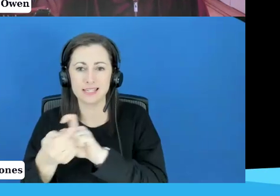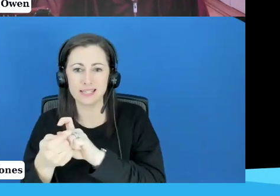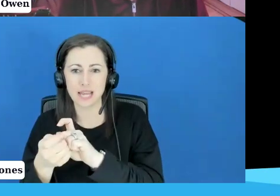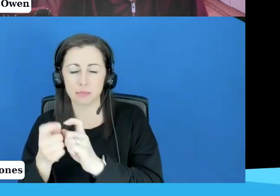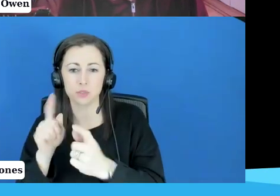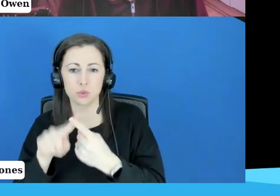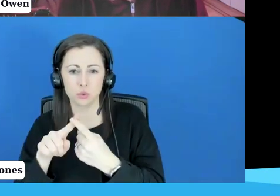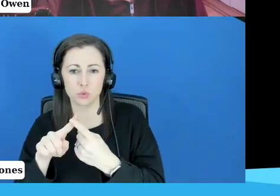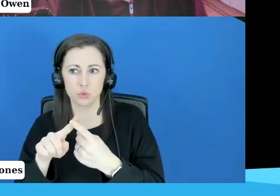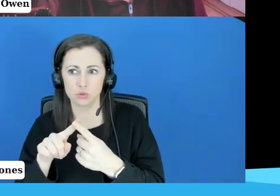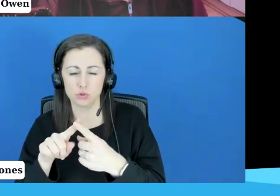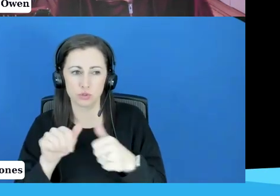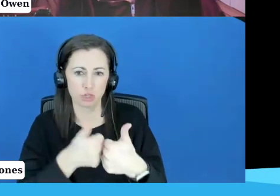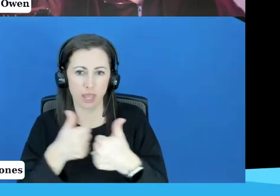So tips and tricks you found,